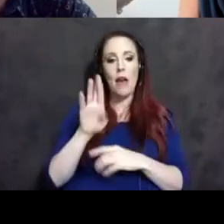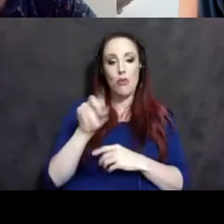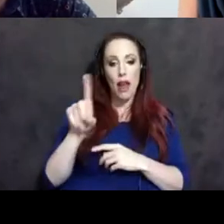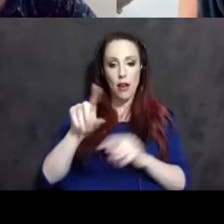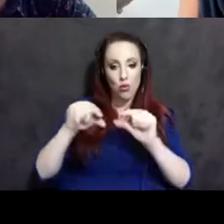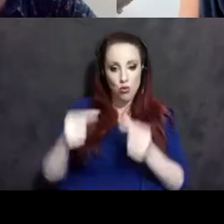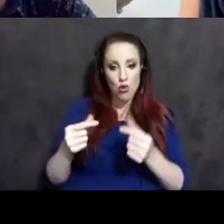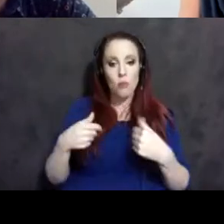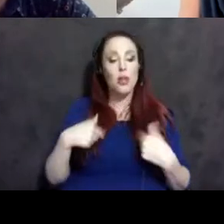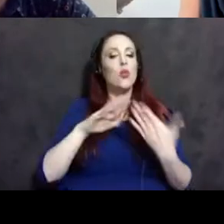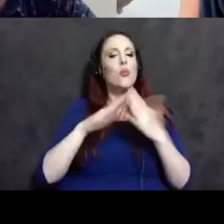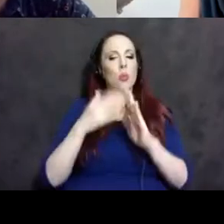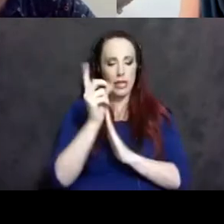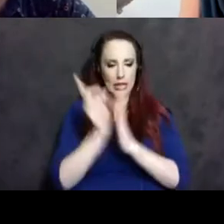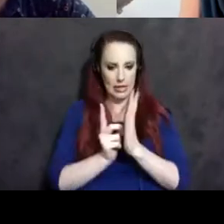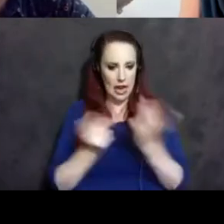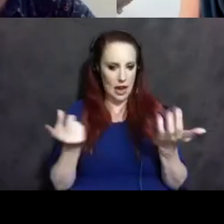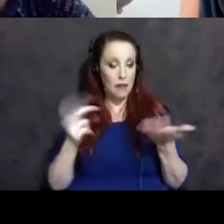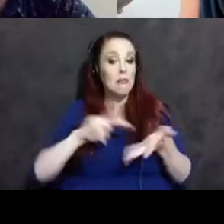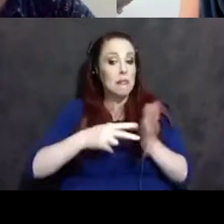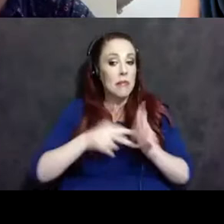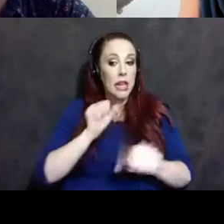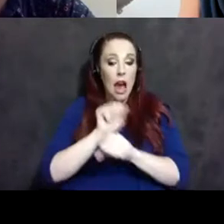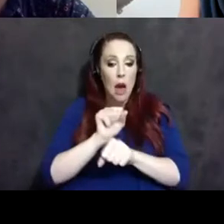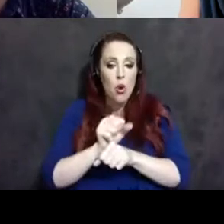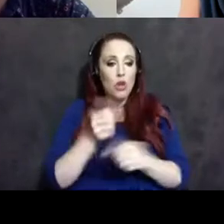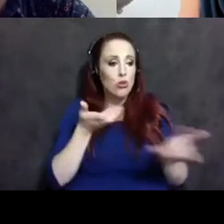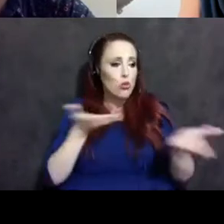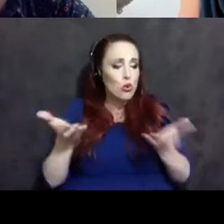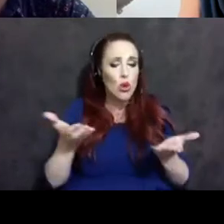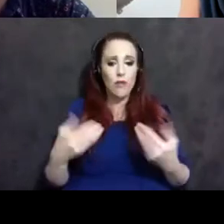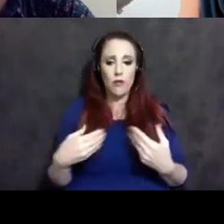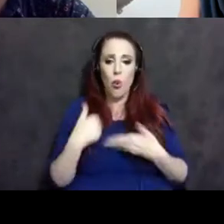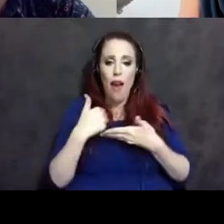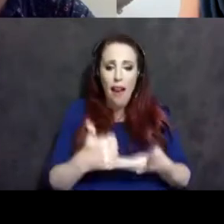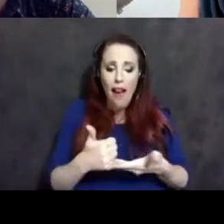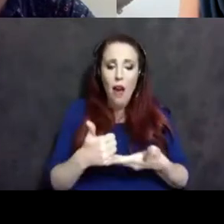which means I'm working to be of service to help facilitate conversations that are difficult